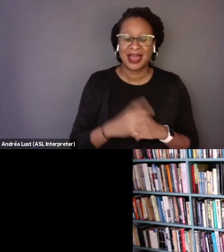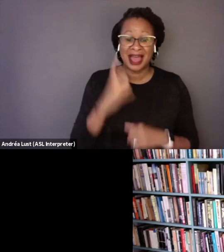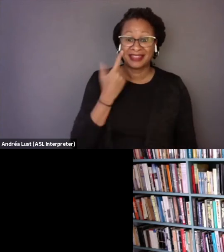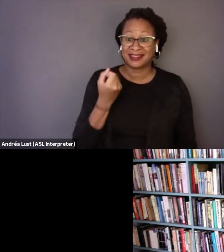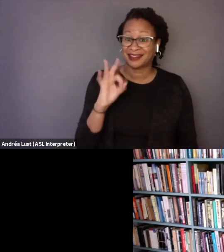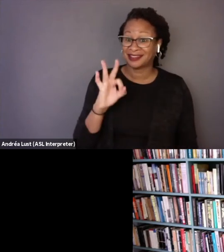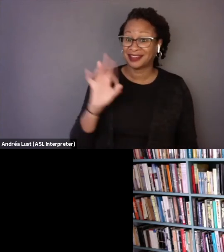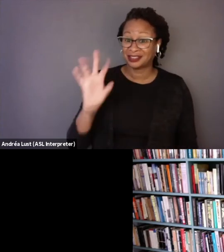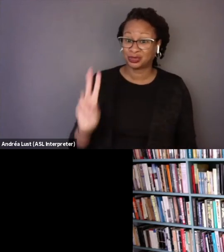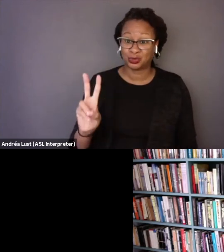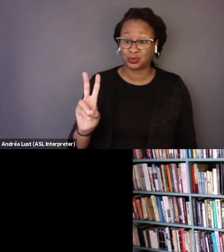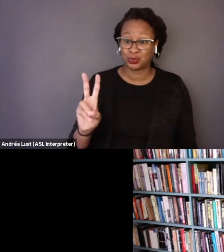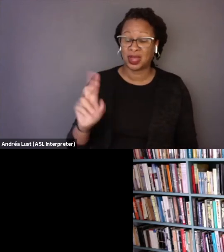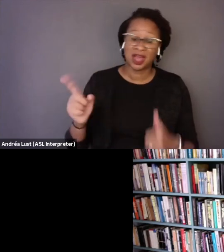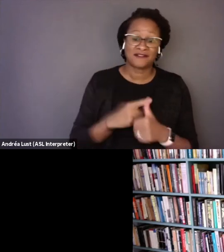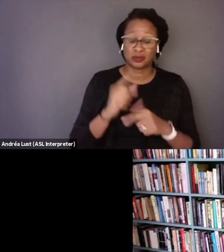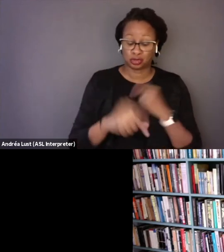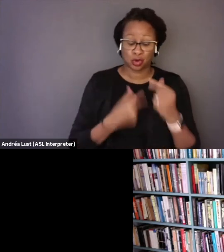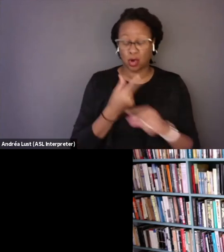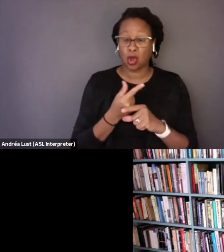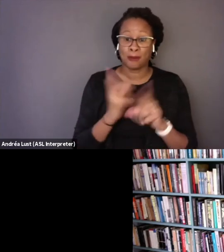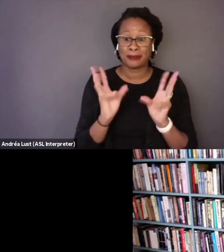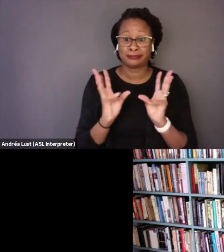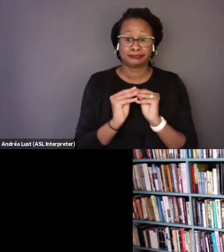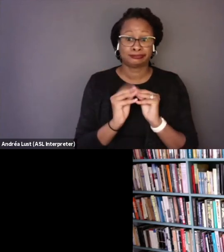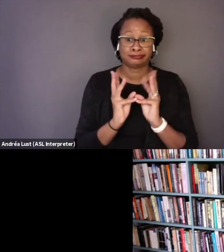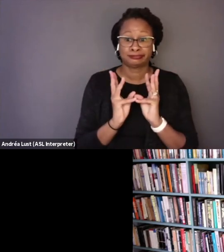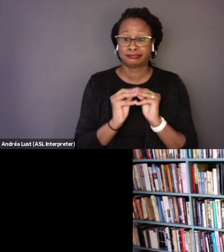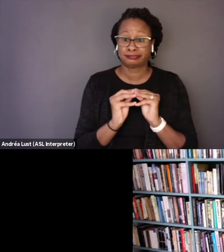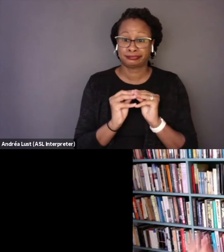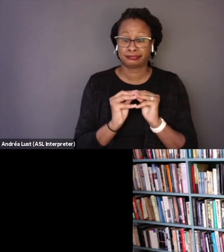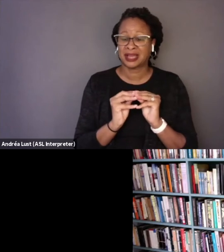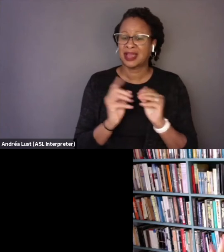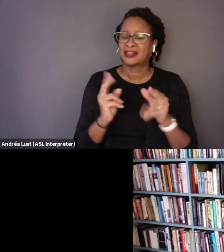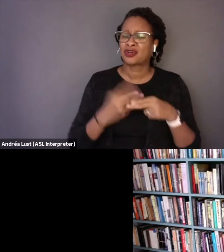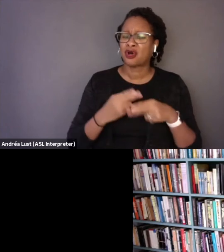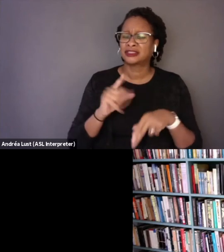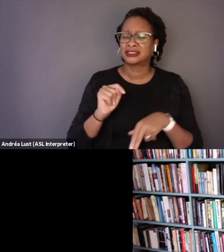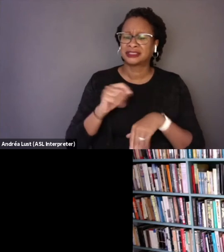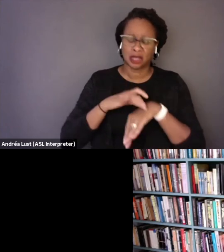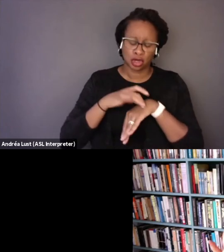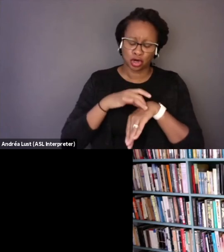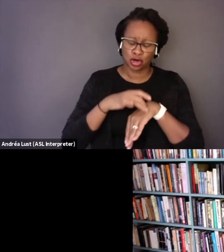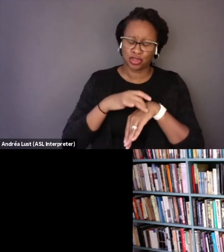when it was first global- they call it the Earth Summit but it was really a climate summit,